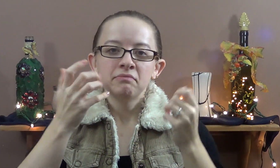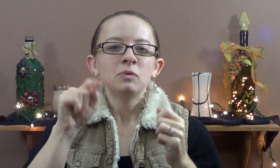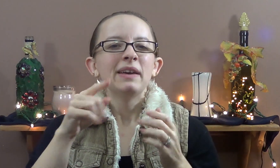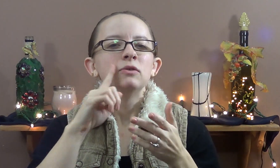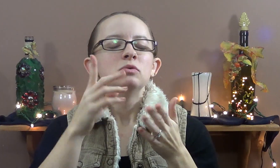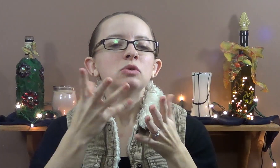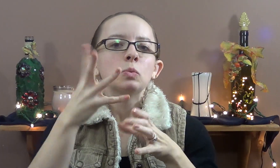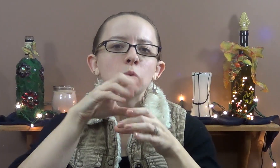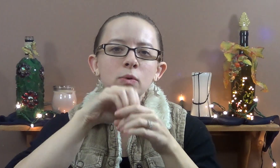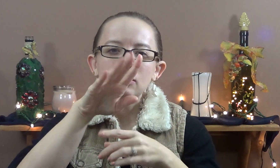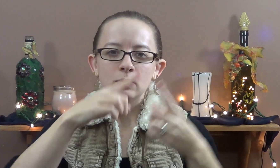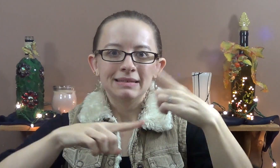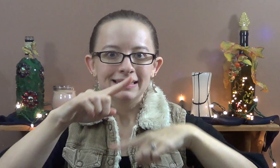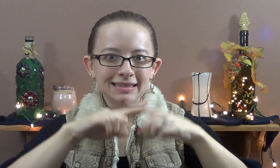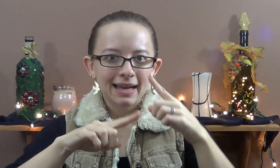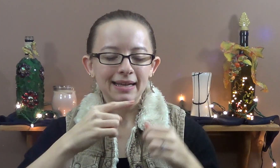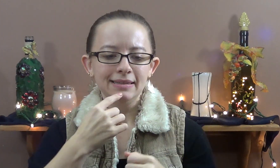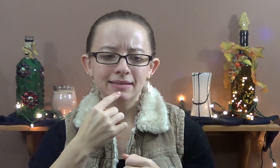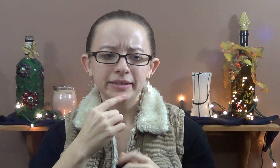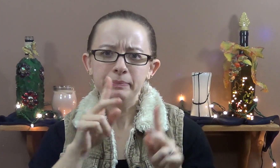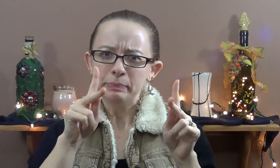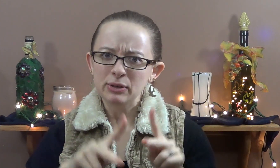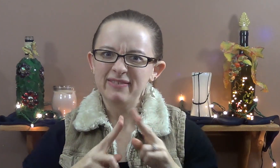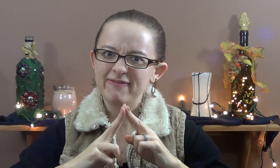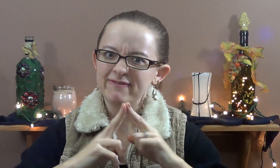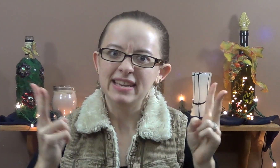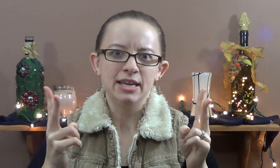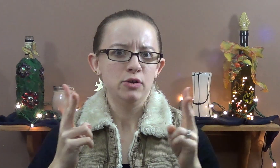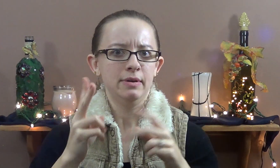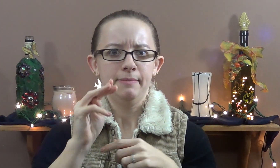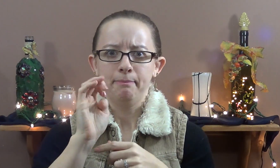could be irritataed, or furious. So you need to include that in your sign